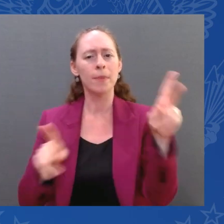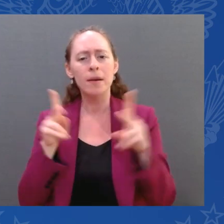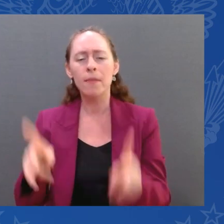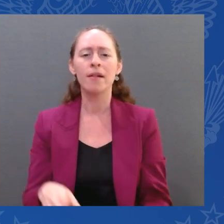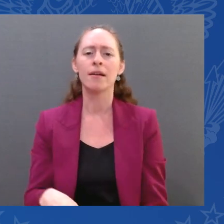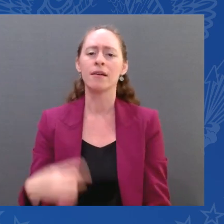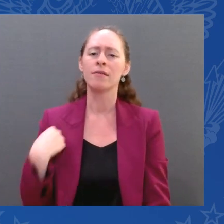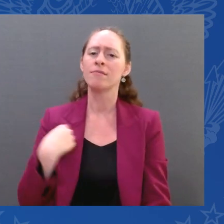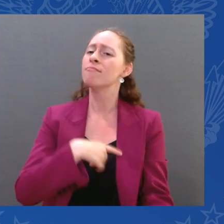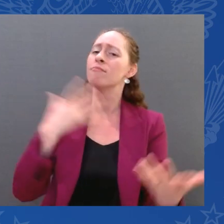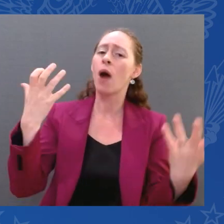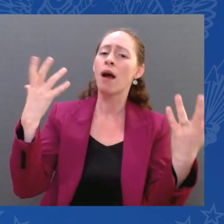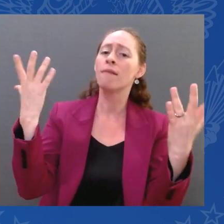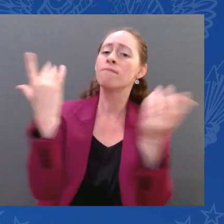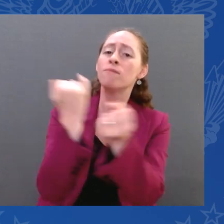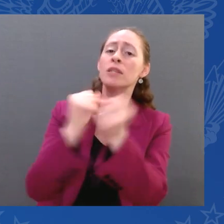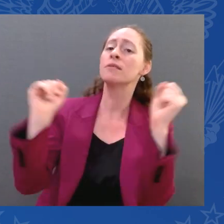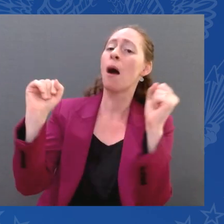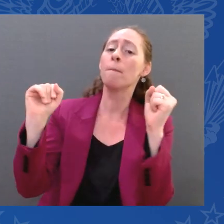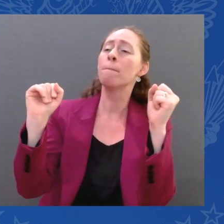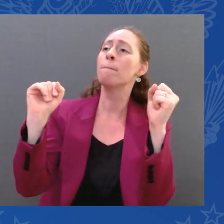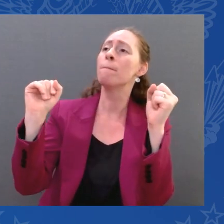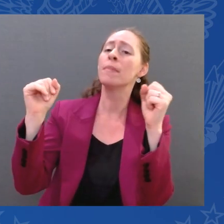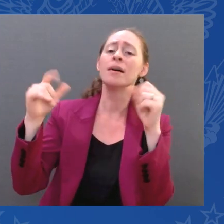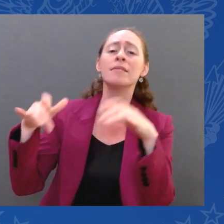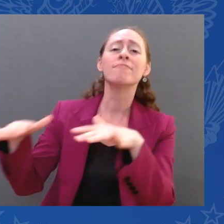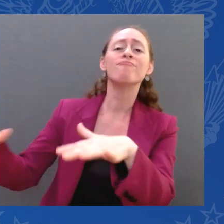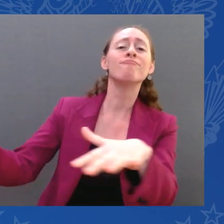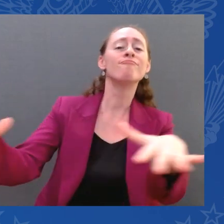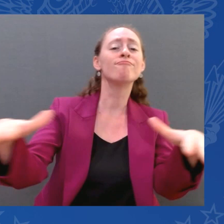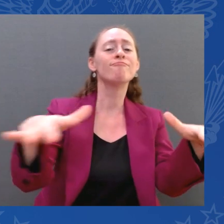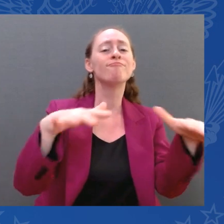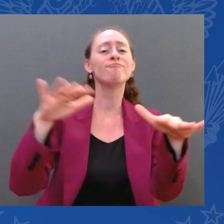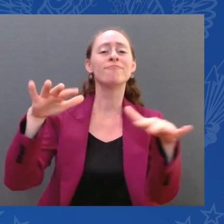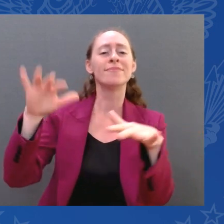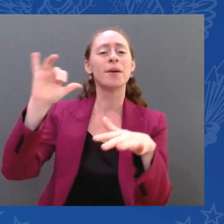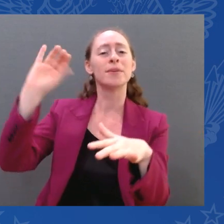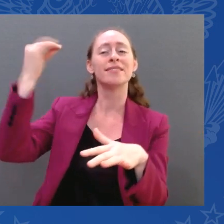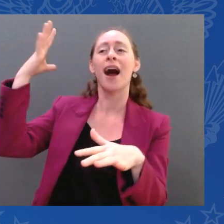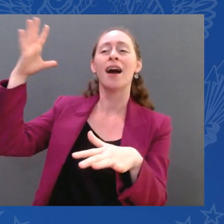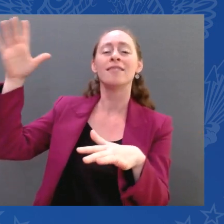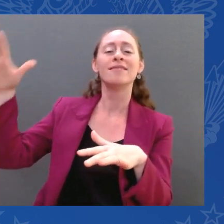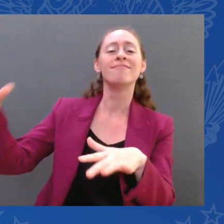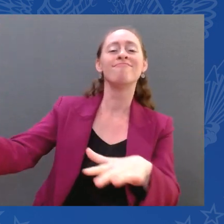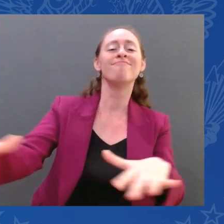That's the soul of our nation. That's who we are as Americans. And that's what we see.